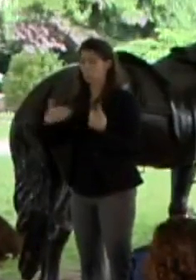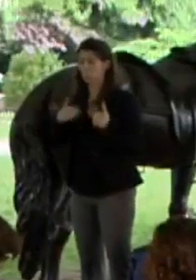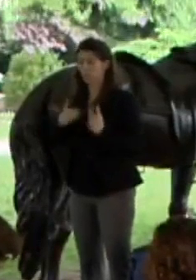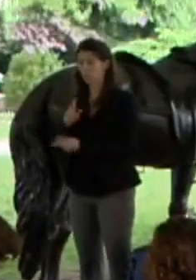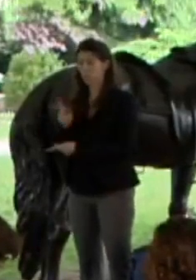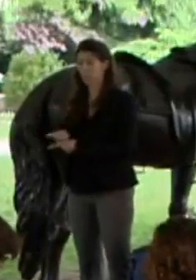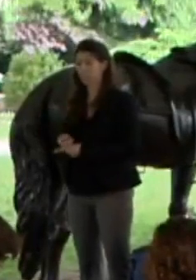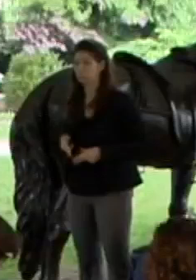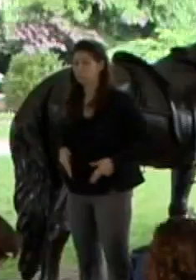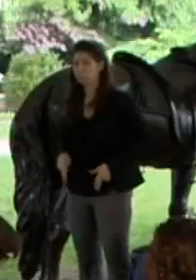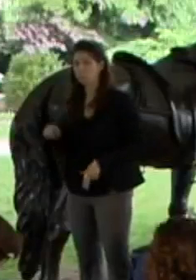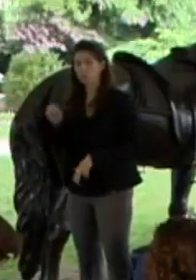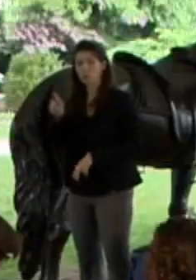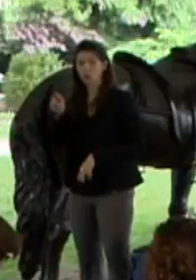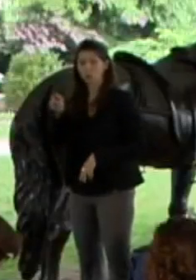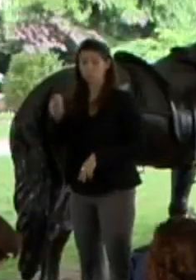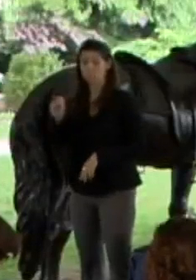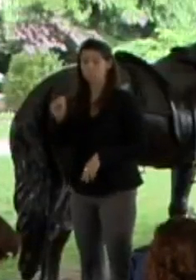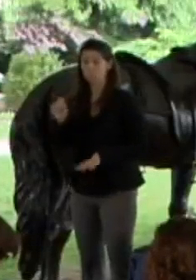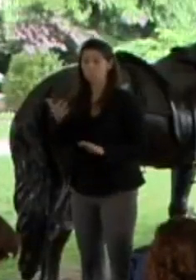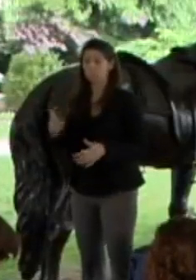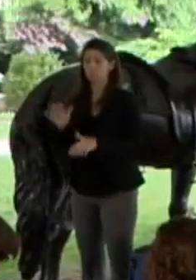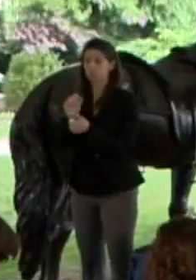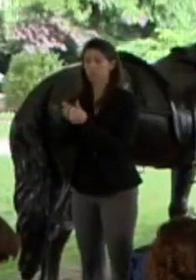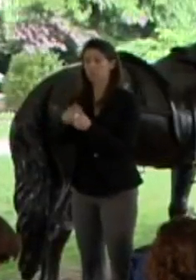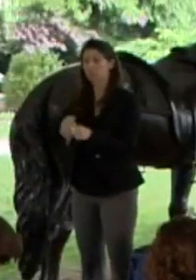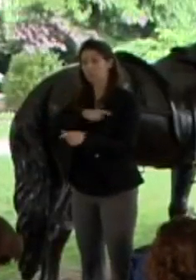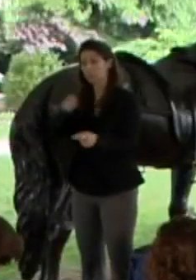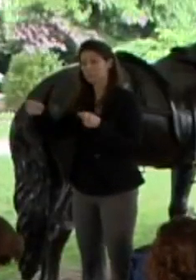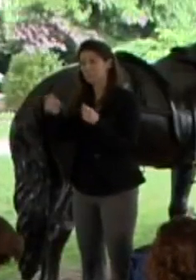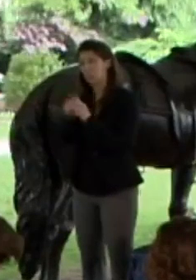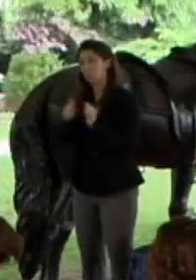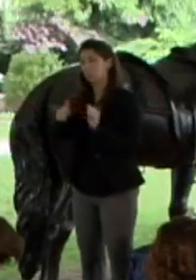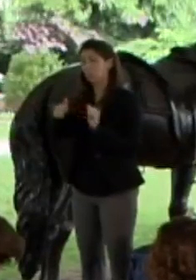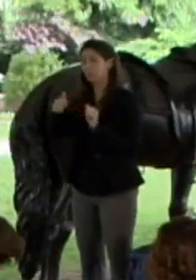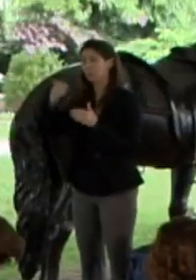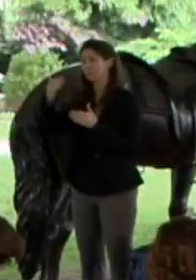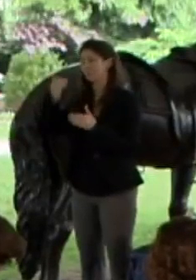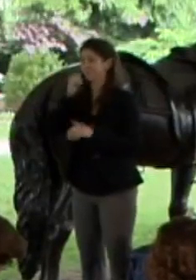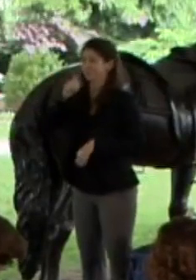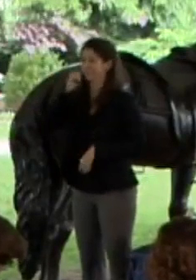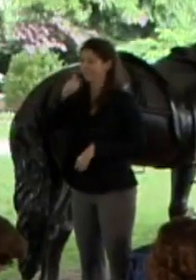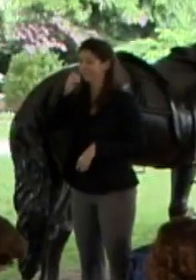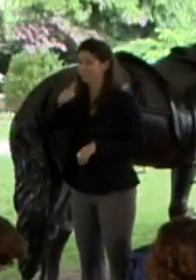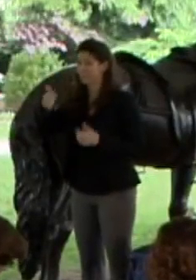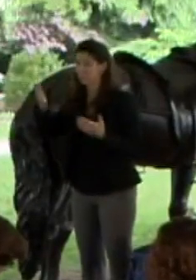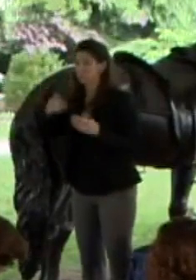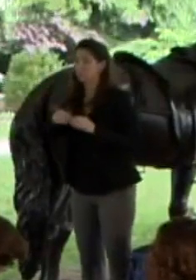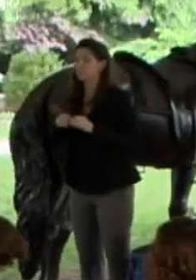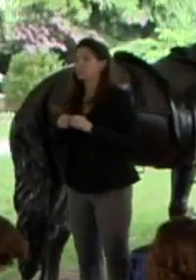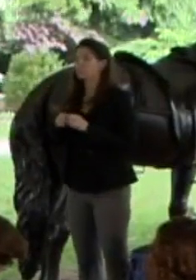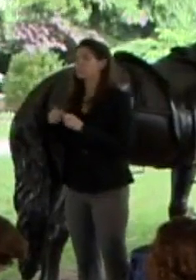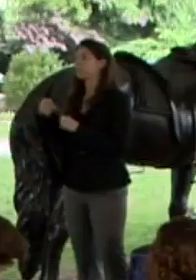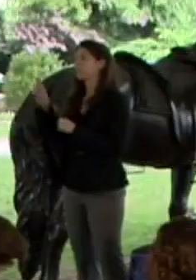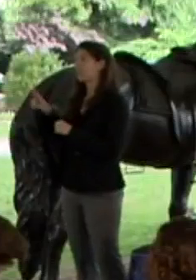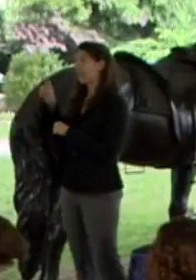THE SECOND ARTICLE IN THE BILL OF RIGHTS IS VERY CONCERNING I THINK THE RIGHT TO BEAR AND KEEP